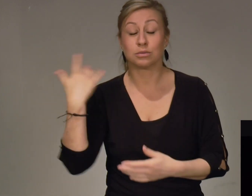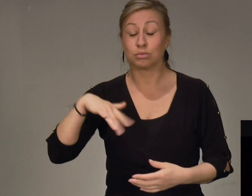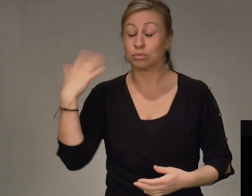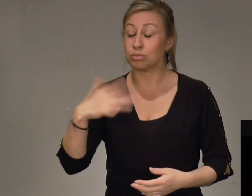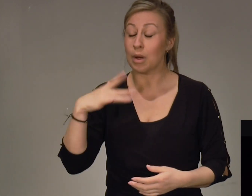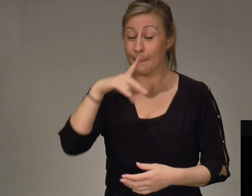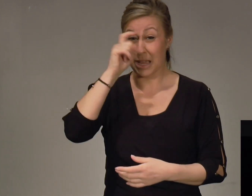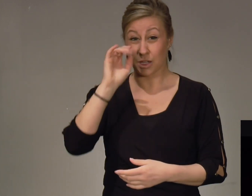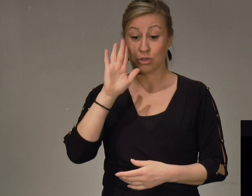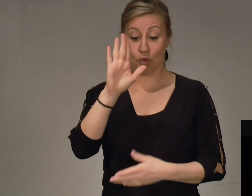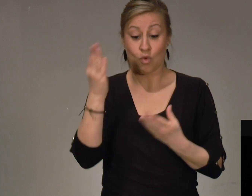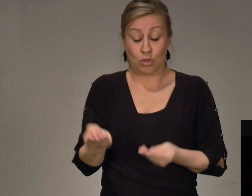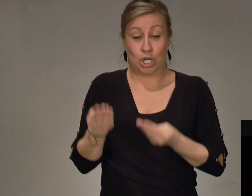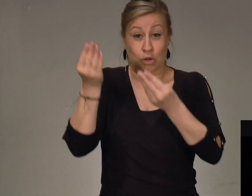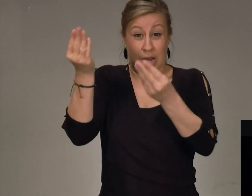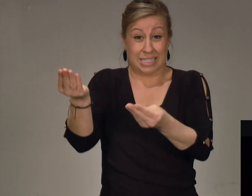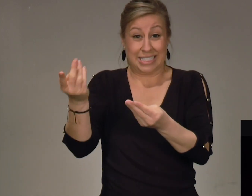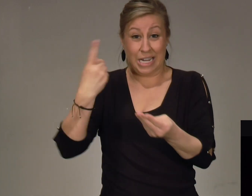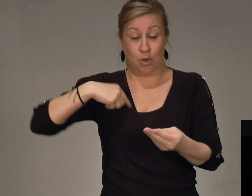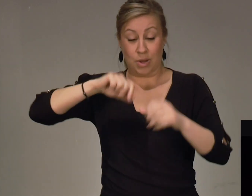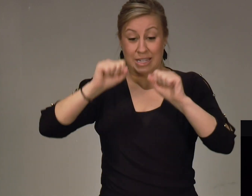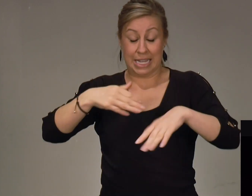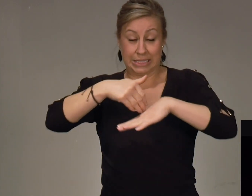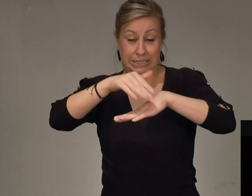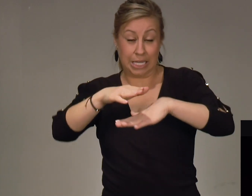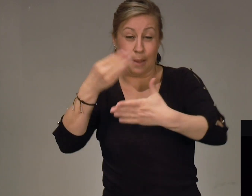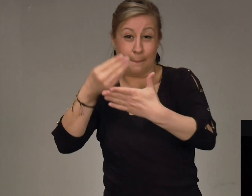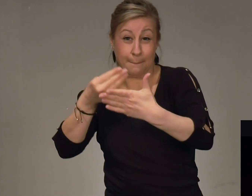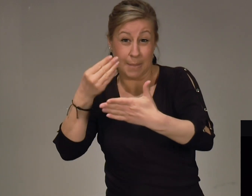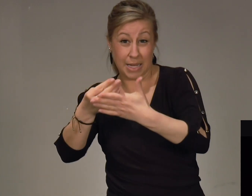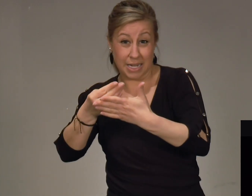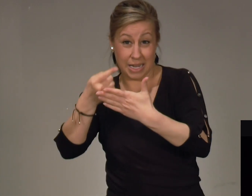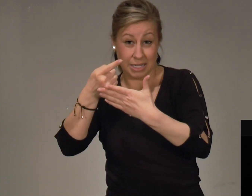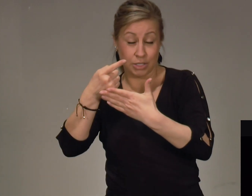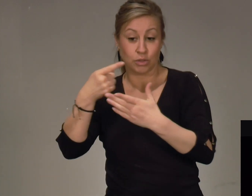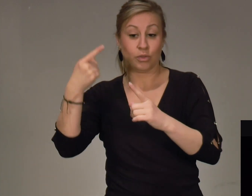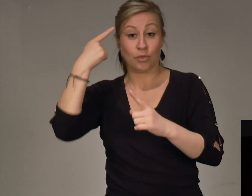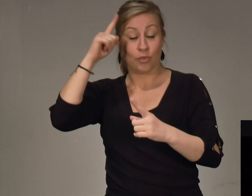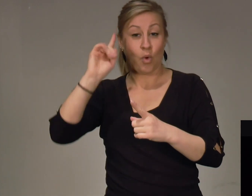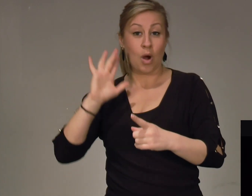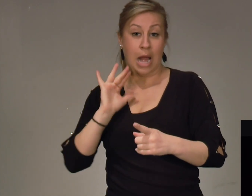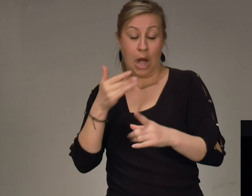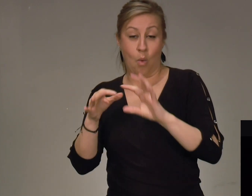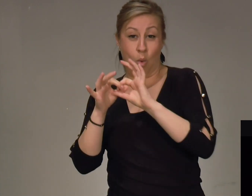week, to our partners in Kenya and Peru. Even though we were unable to send teams